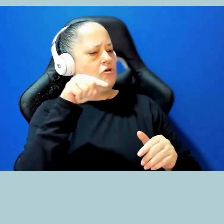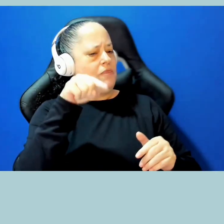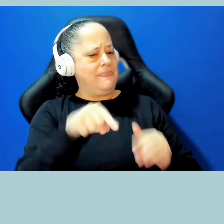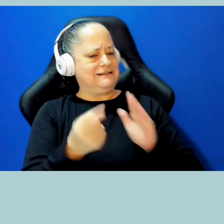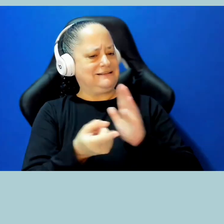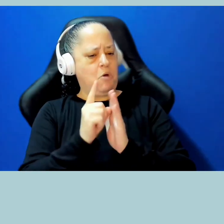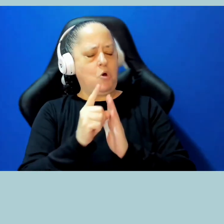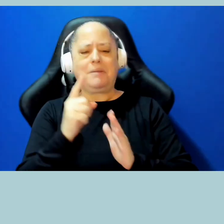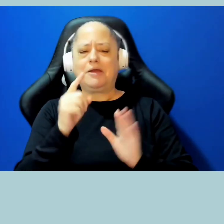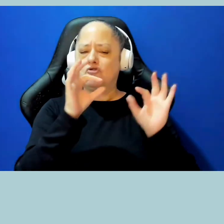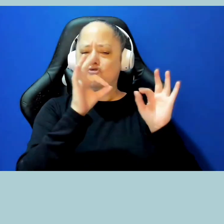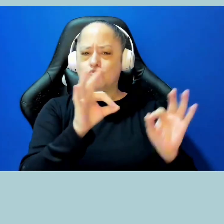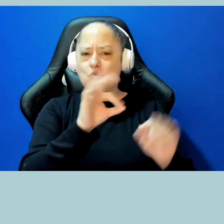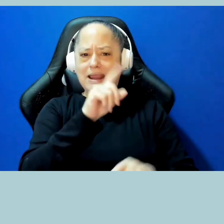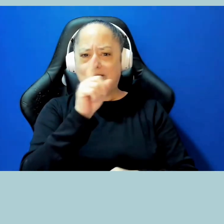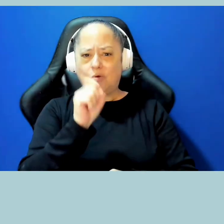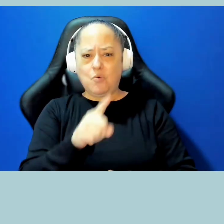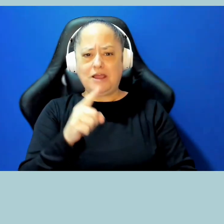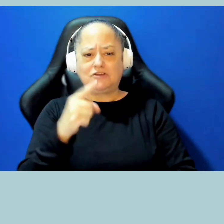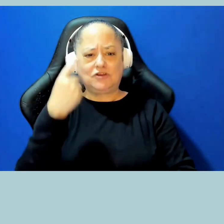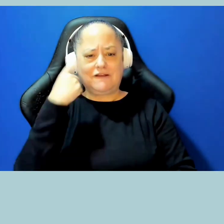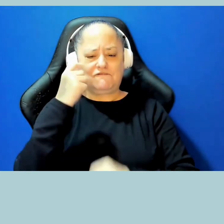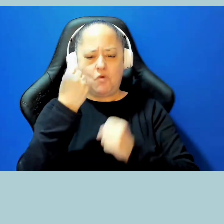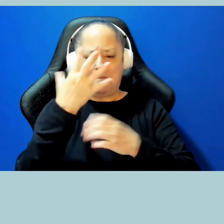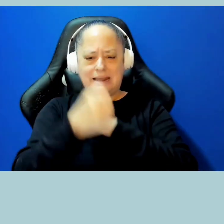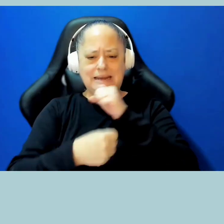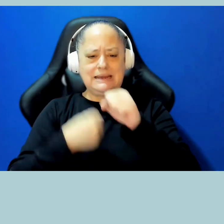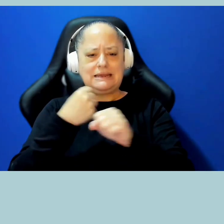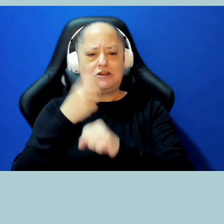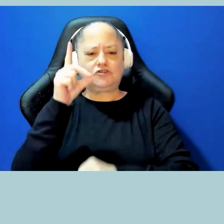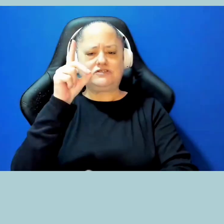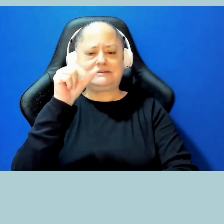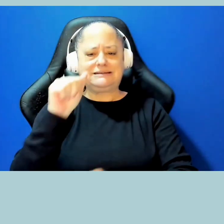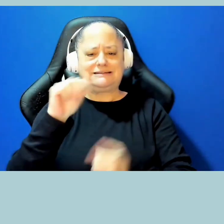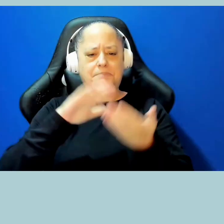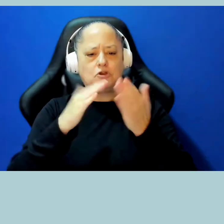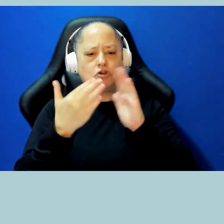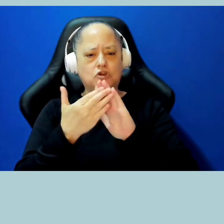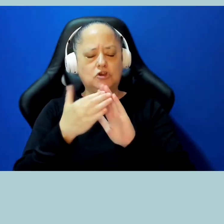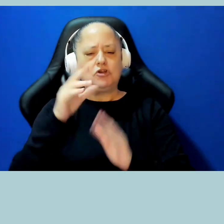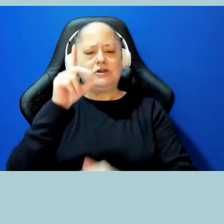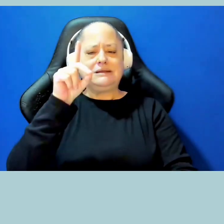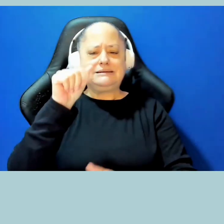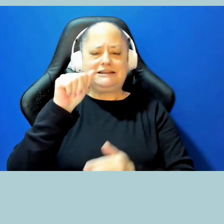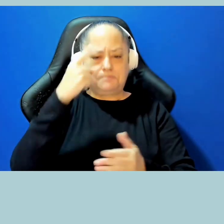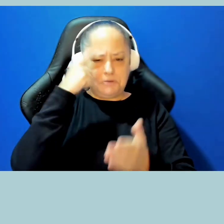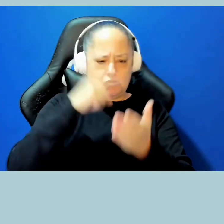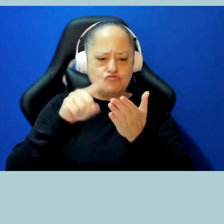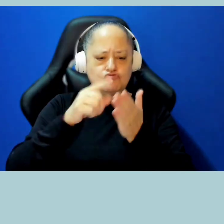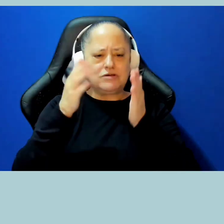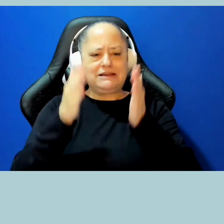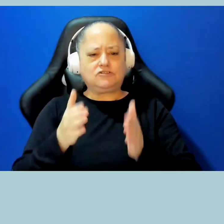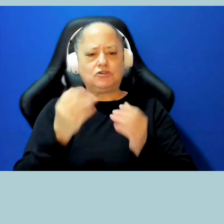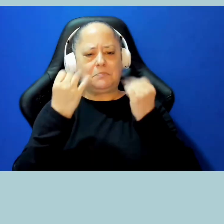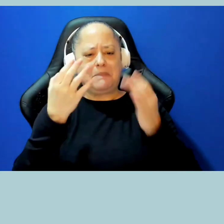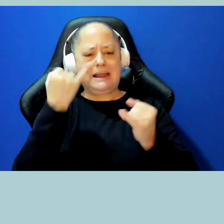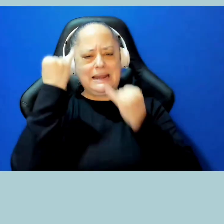I think, you know, for years in disability communities and among disability researchers, a lot of these ideas were being discussed and